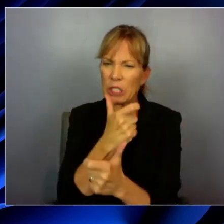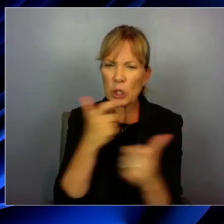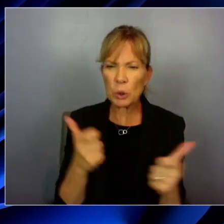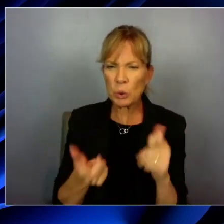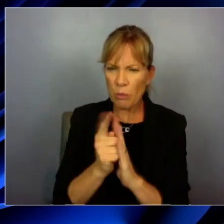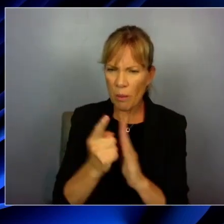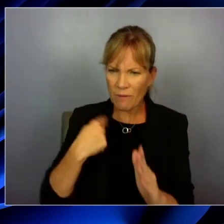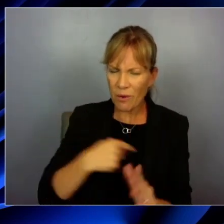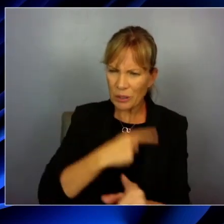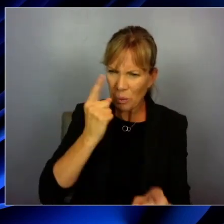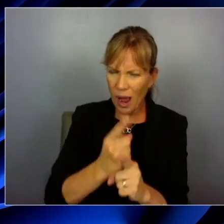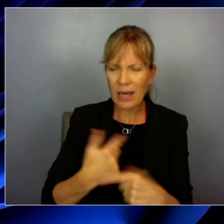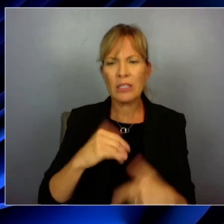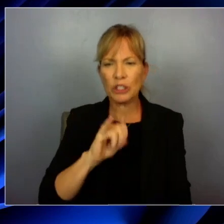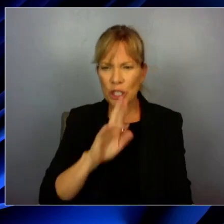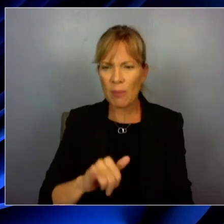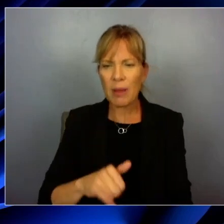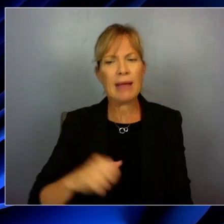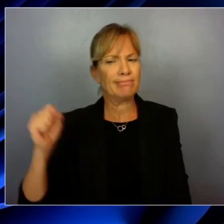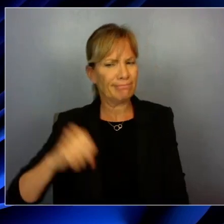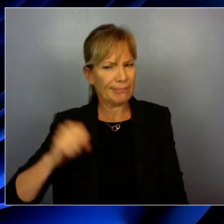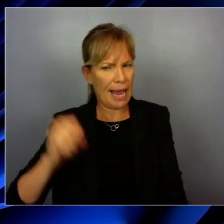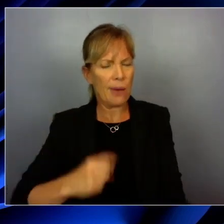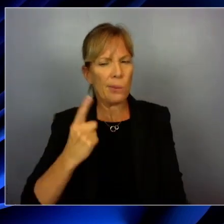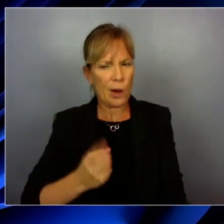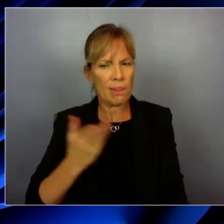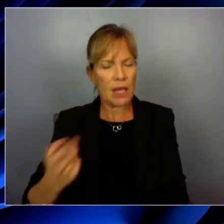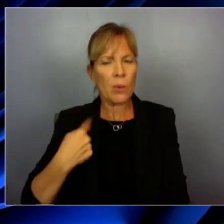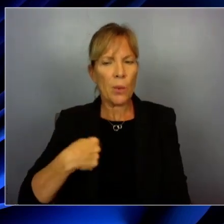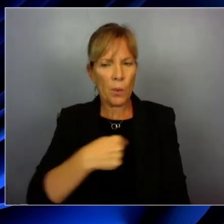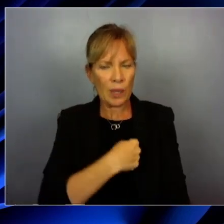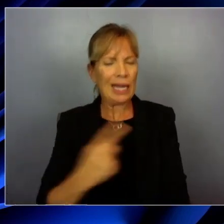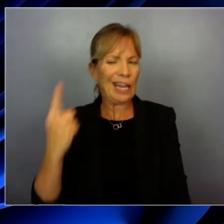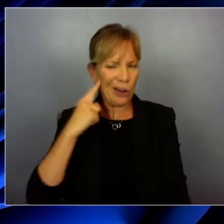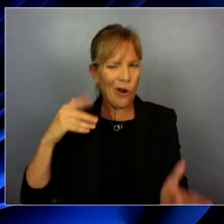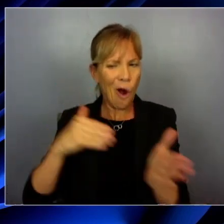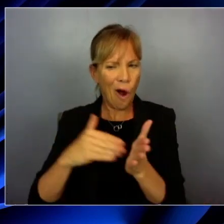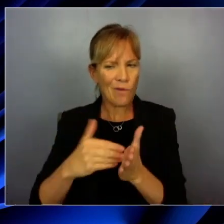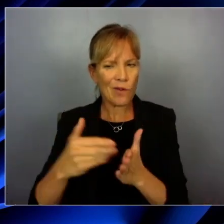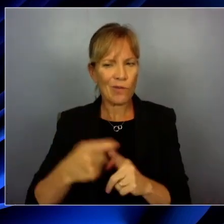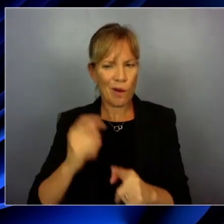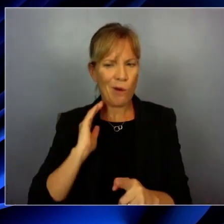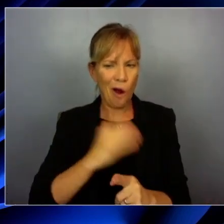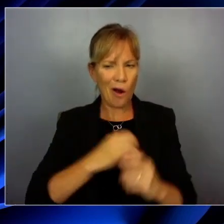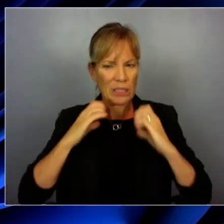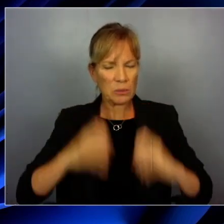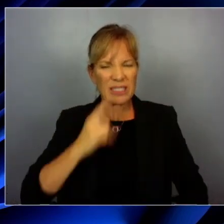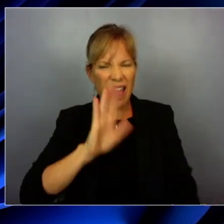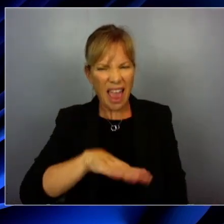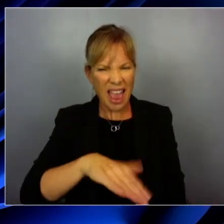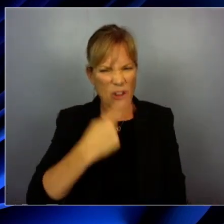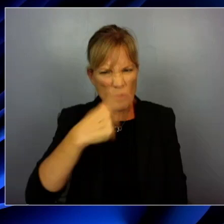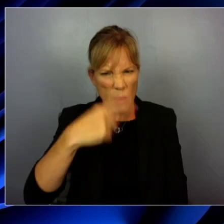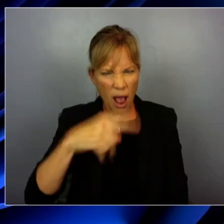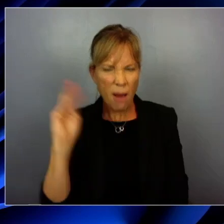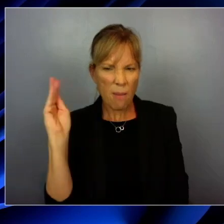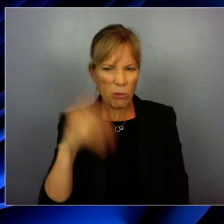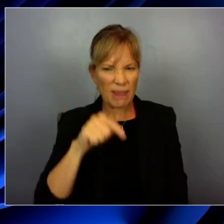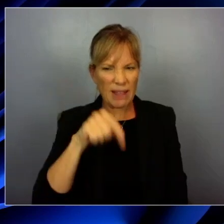one of the things that we hear quite often from customers is they'll say, “Hey, can you put this feature inside of Windows?”